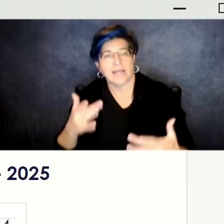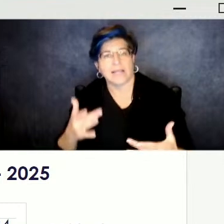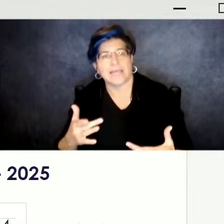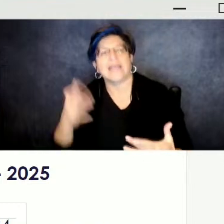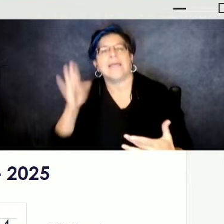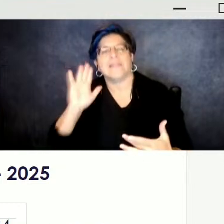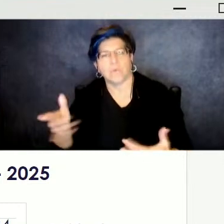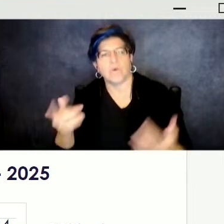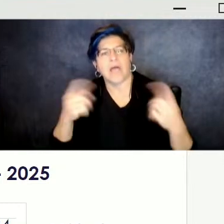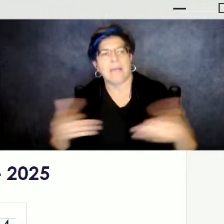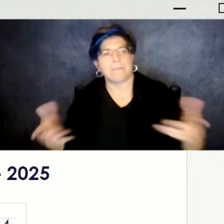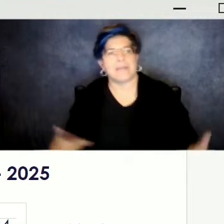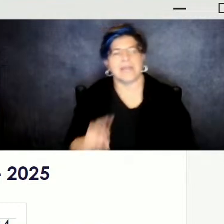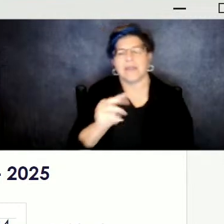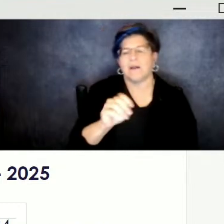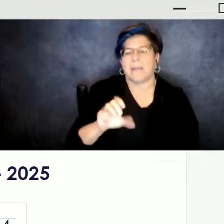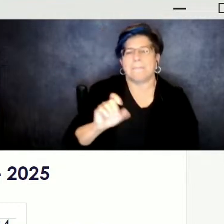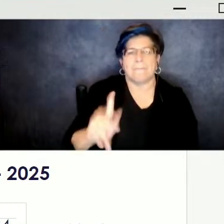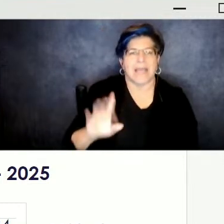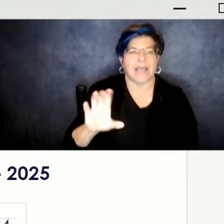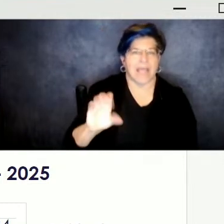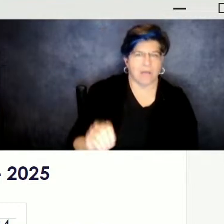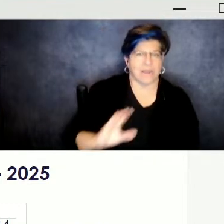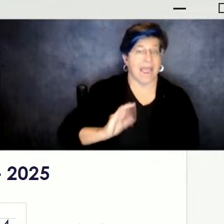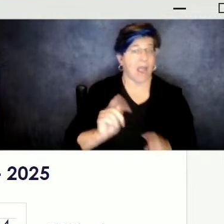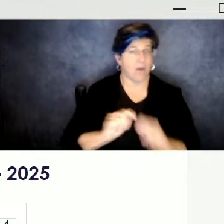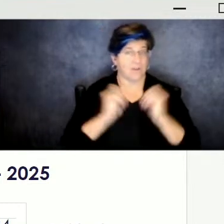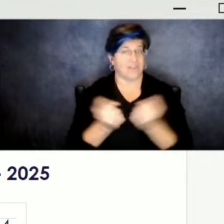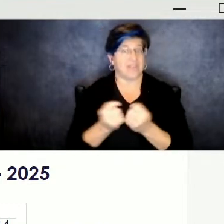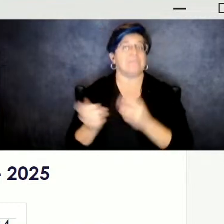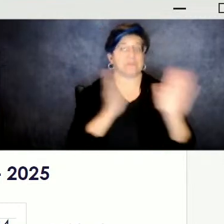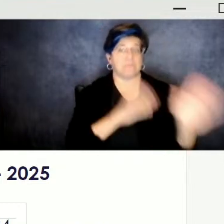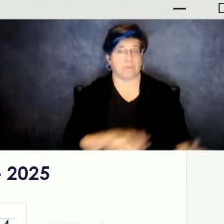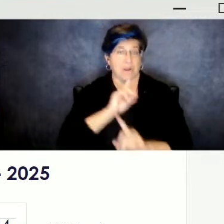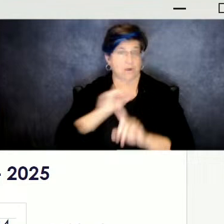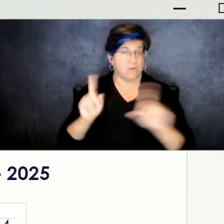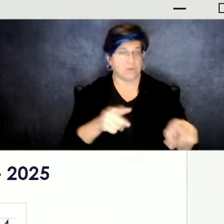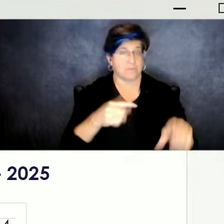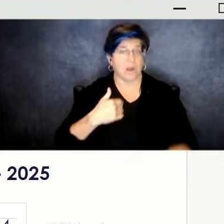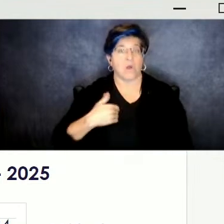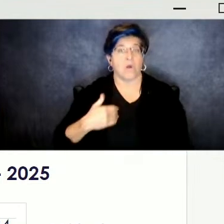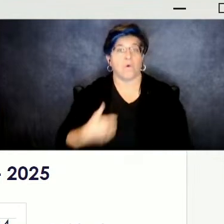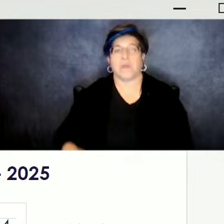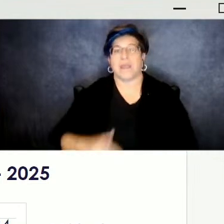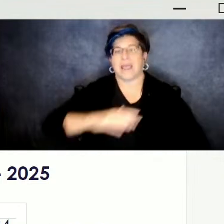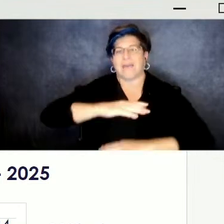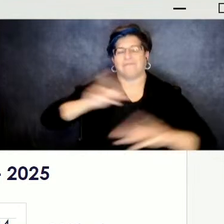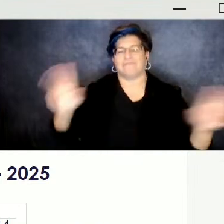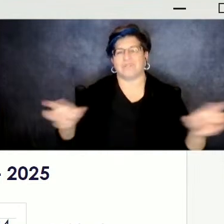CARRIES ON THE MORE LIKELY THEY'LL BE A CASE IN MECKLENBURG COUNTY OUR TEAM IS